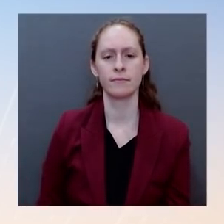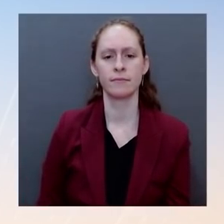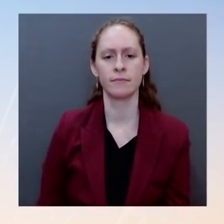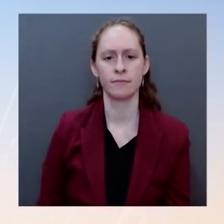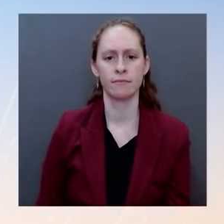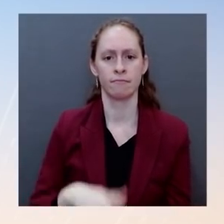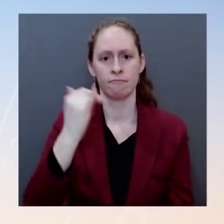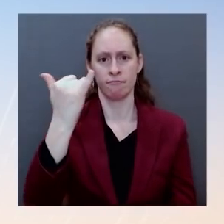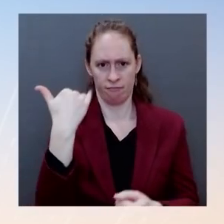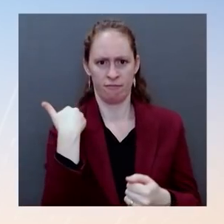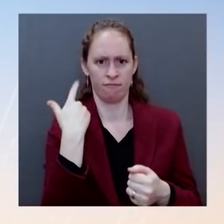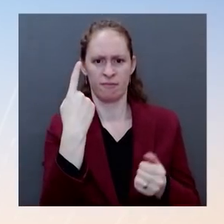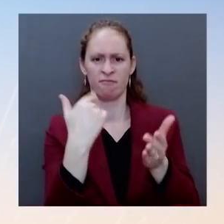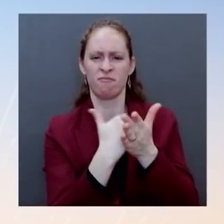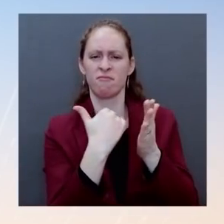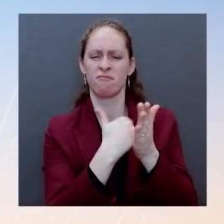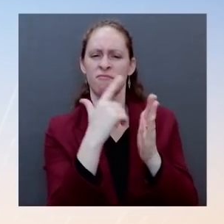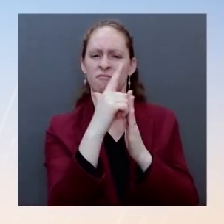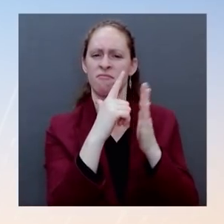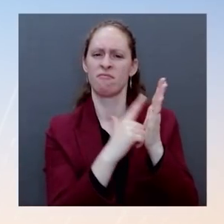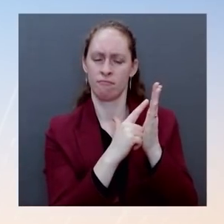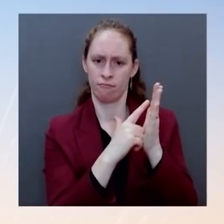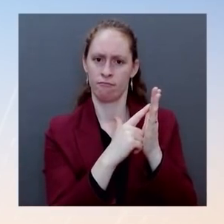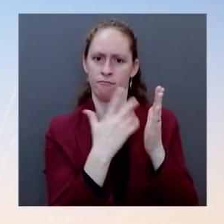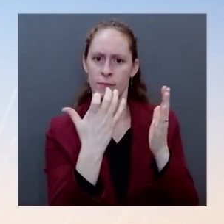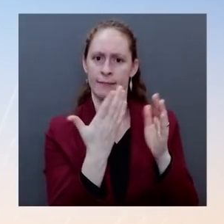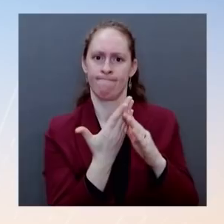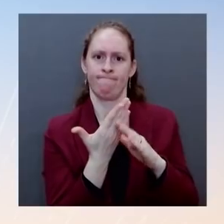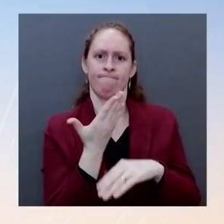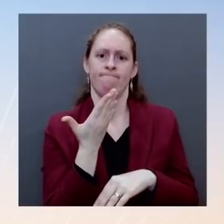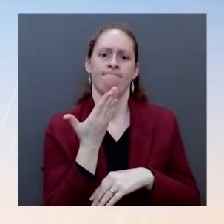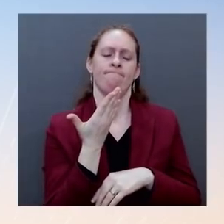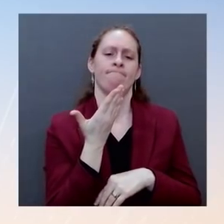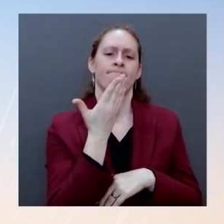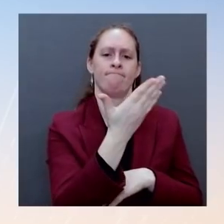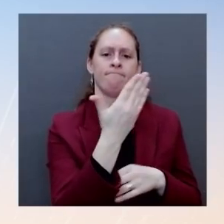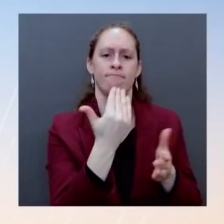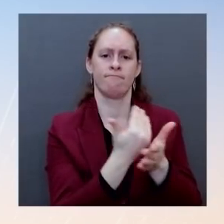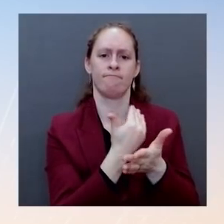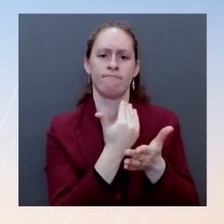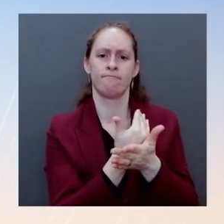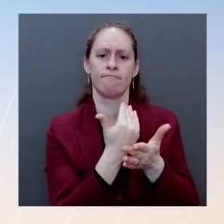with the parents of the murdered woman, as they've requested? Ms. Psaki: Well, I think you're referring to Sami's Law.